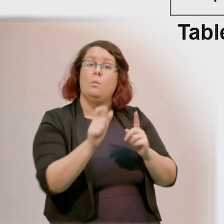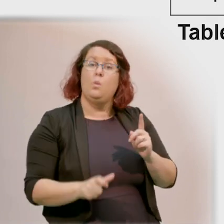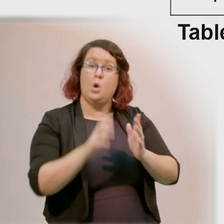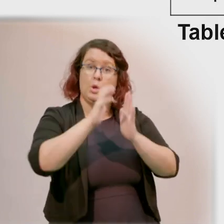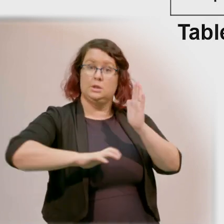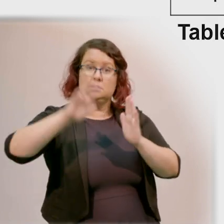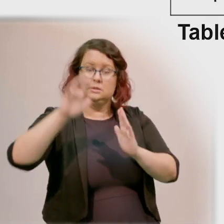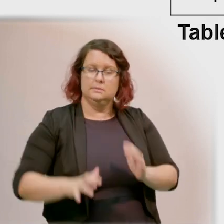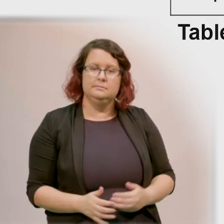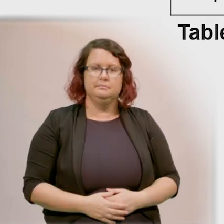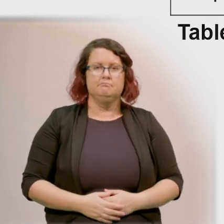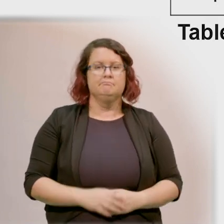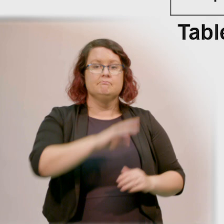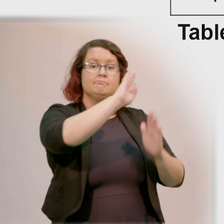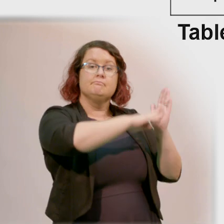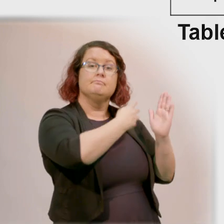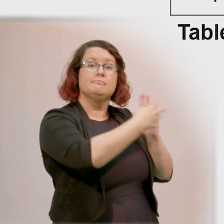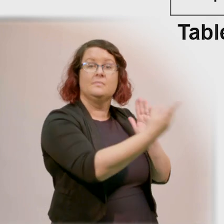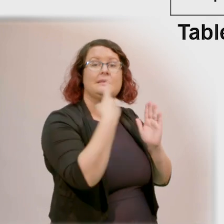What does this table tell us?